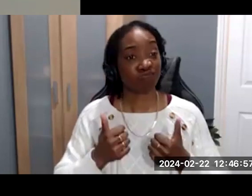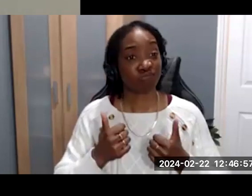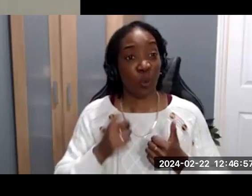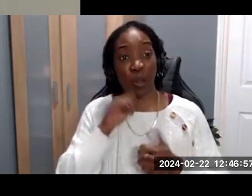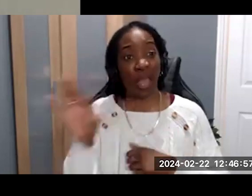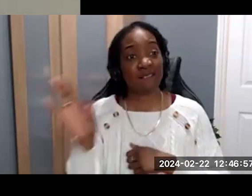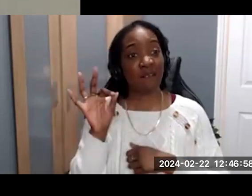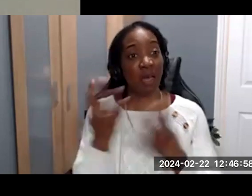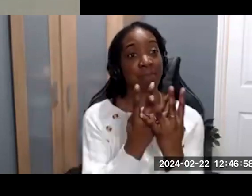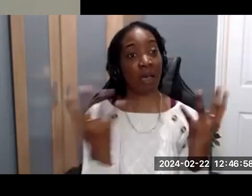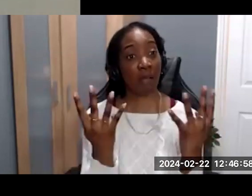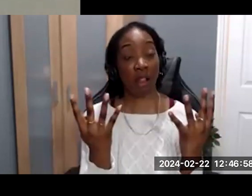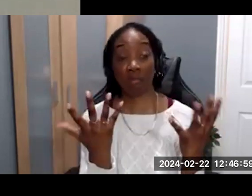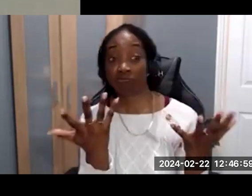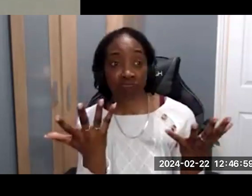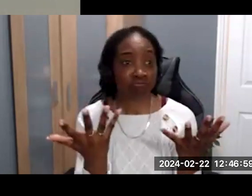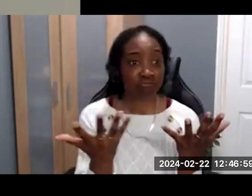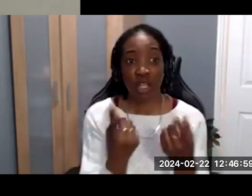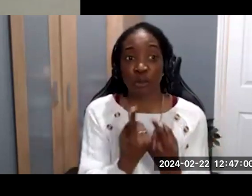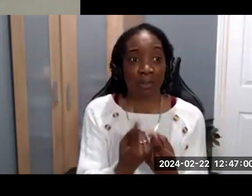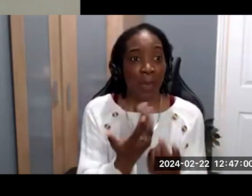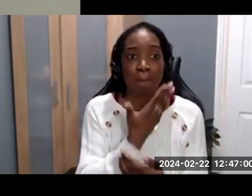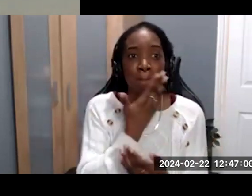panelists is there anything else that we haven't covered today that you think would